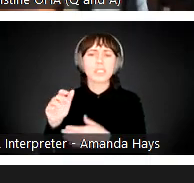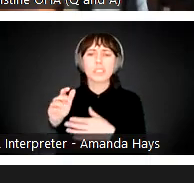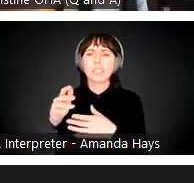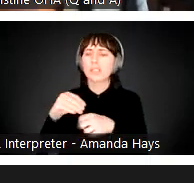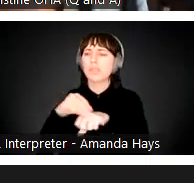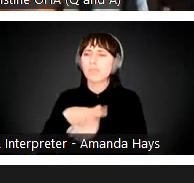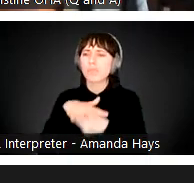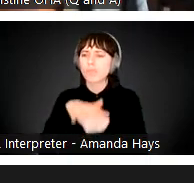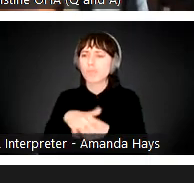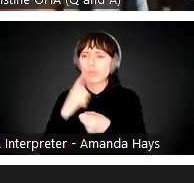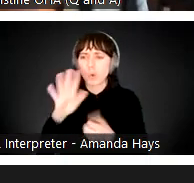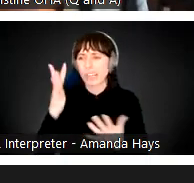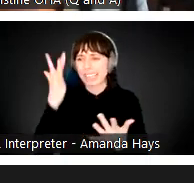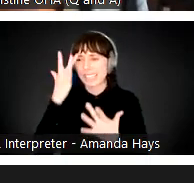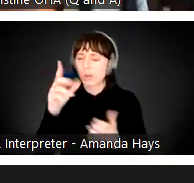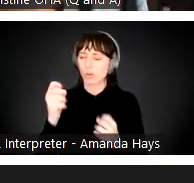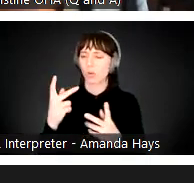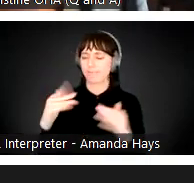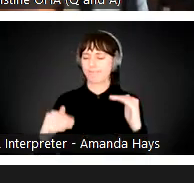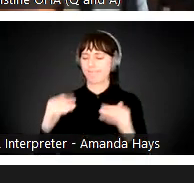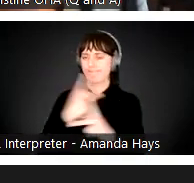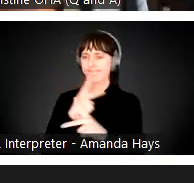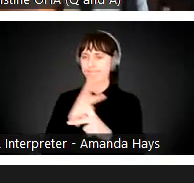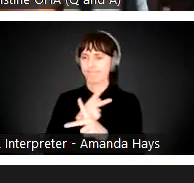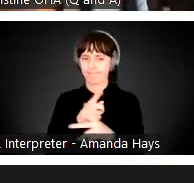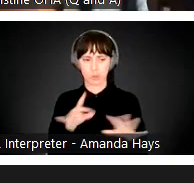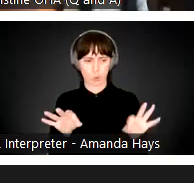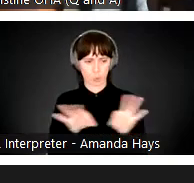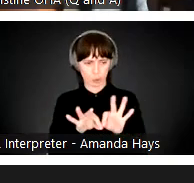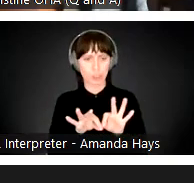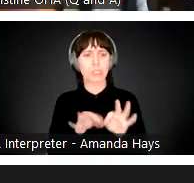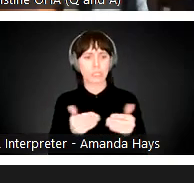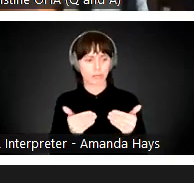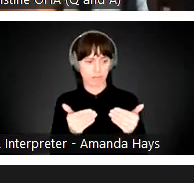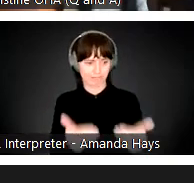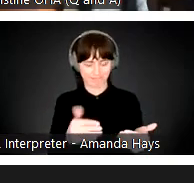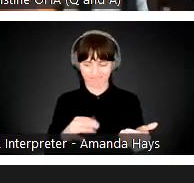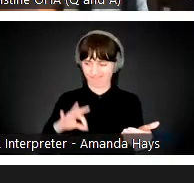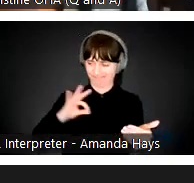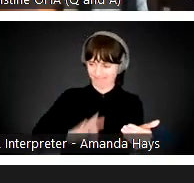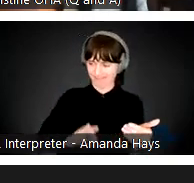thing that you're doing worth the benefit, right? Like so is your, is the prevalence of the infection in your